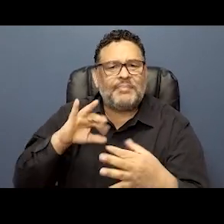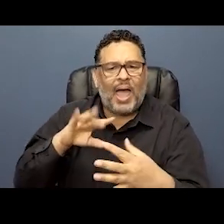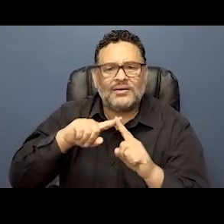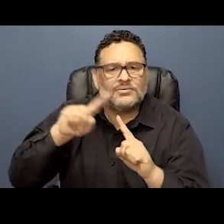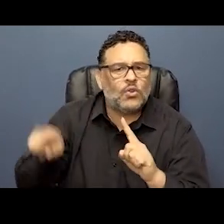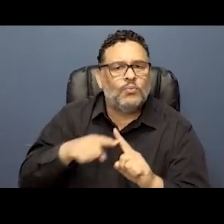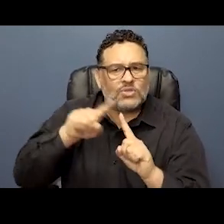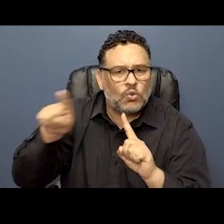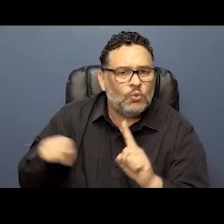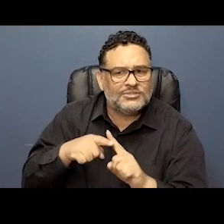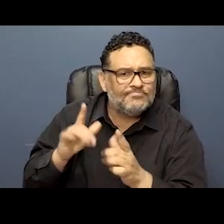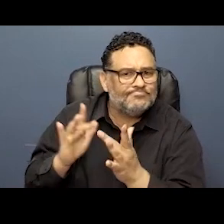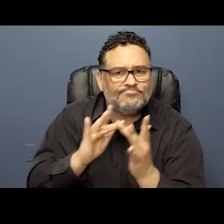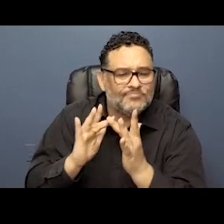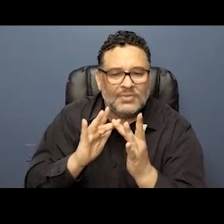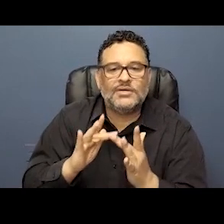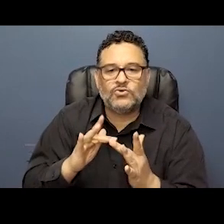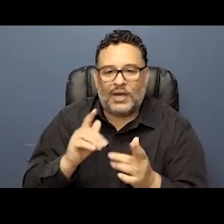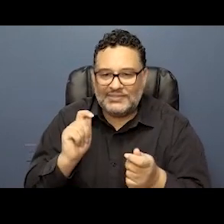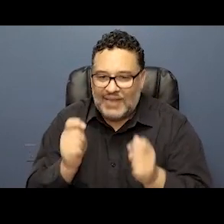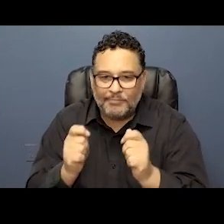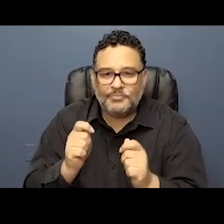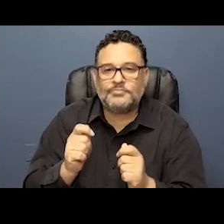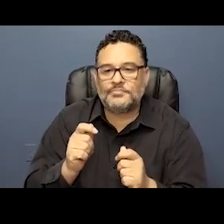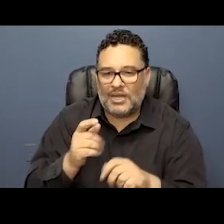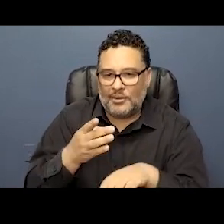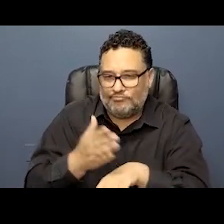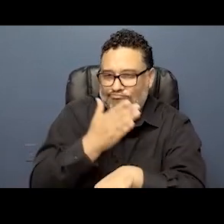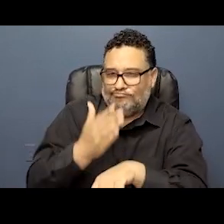that will allow you to adapt and refine.